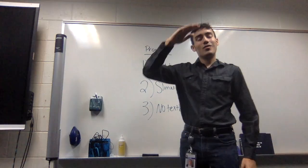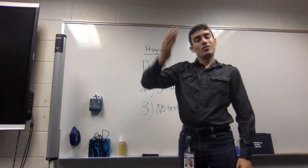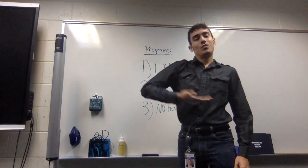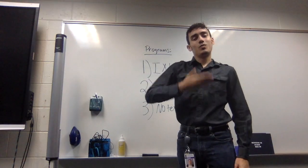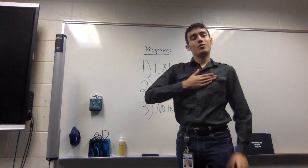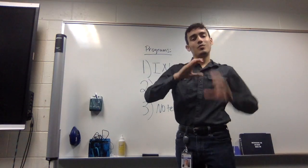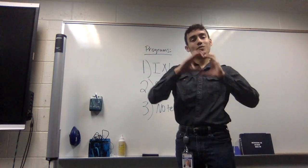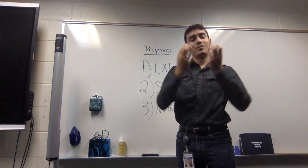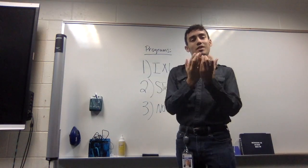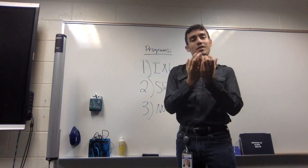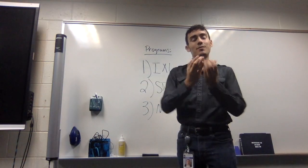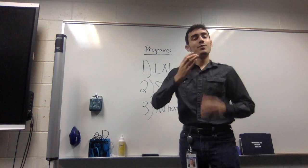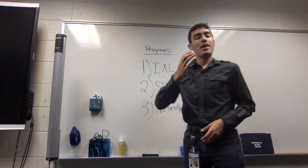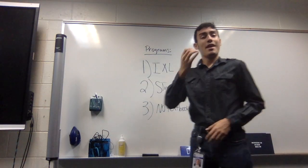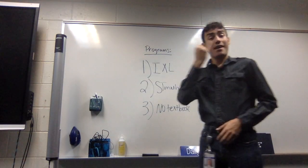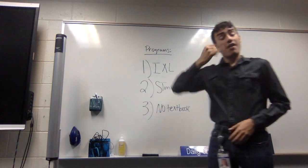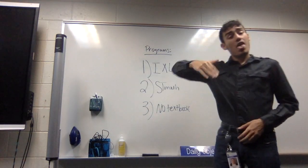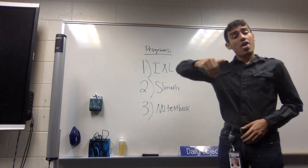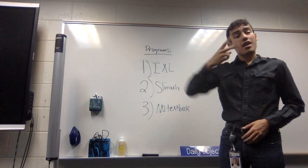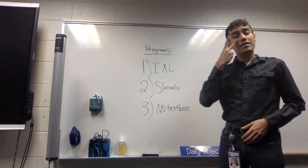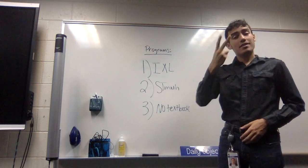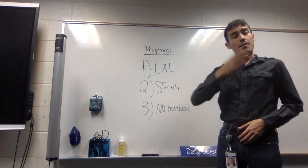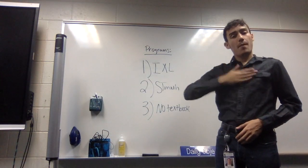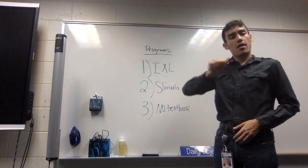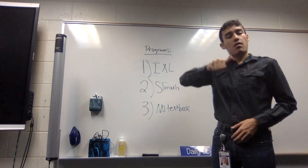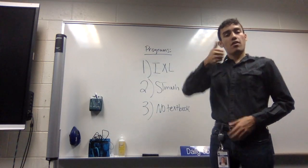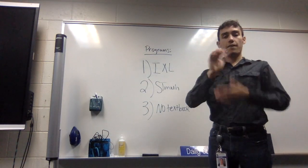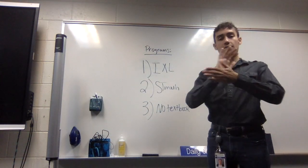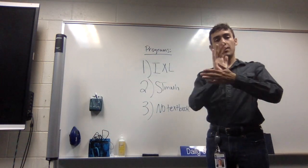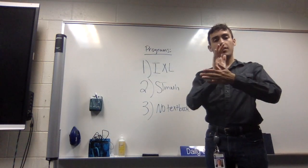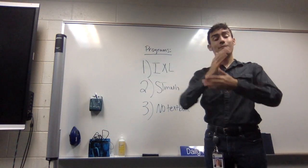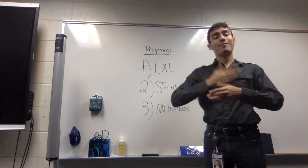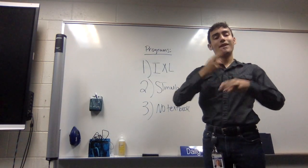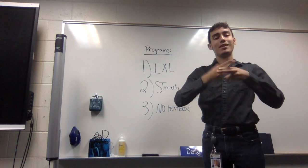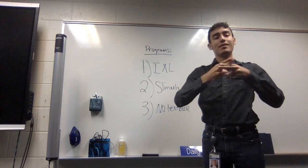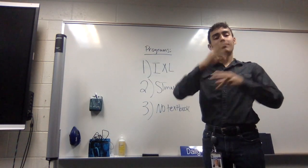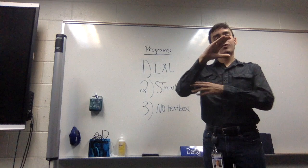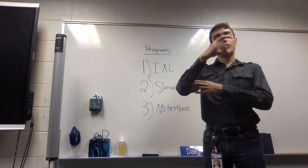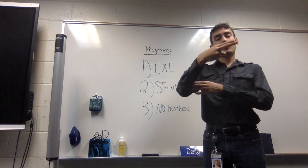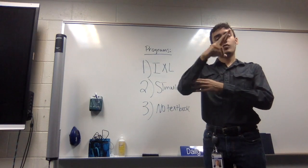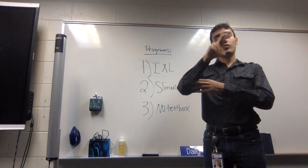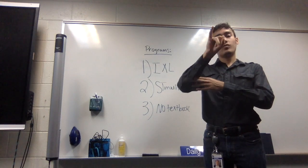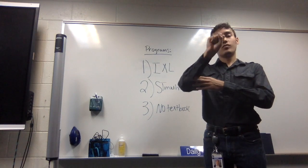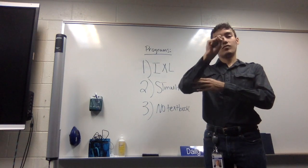Hello and welcome to my classroom. If you haven't yet seen my other video, my name is